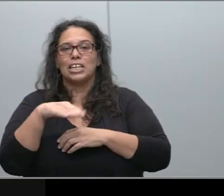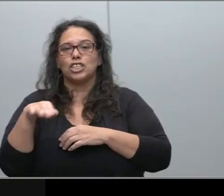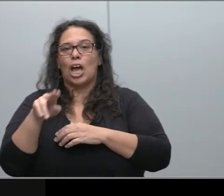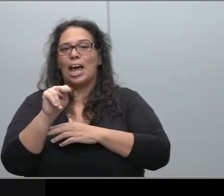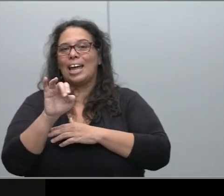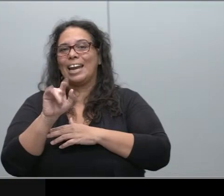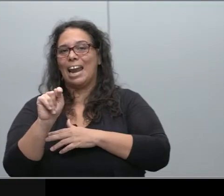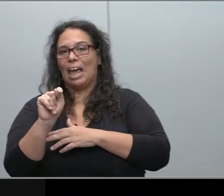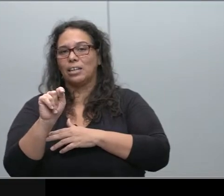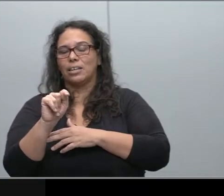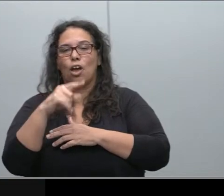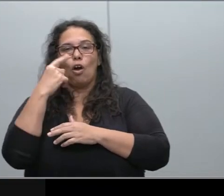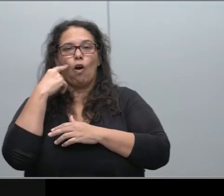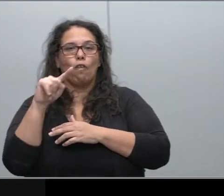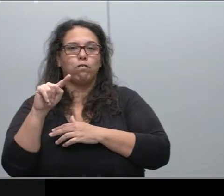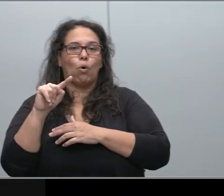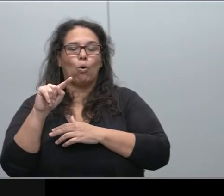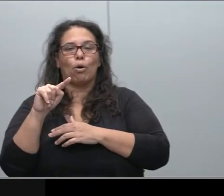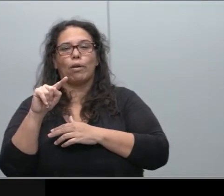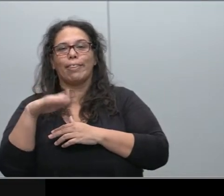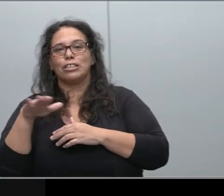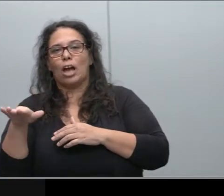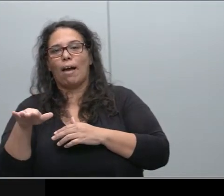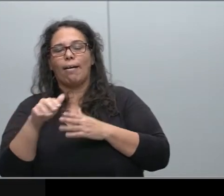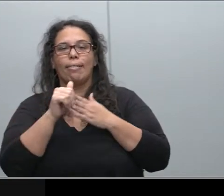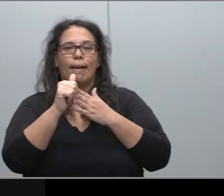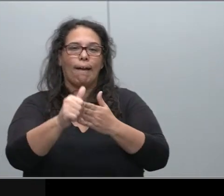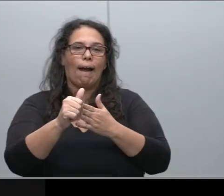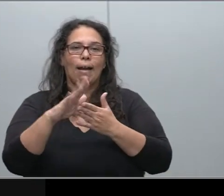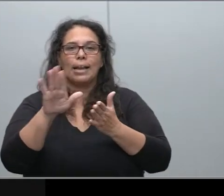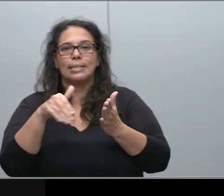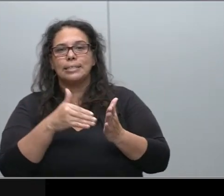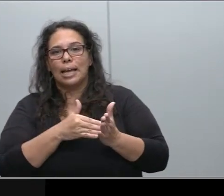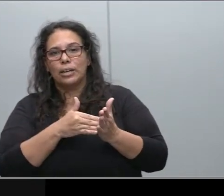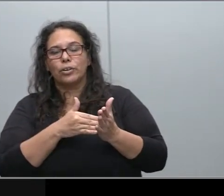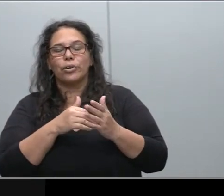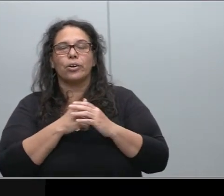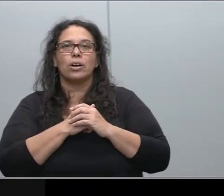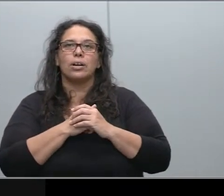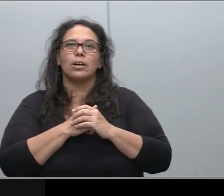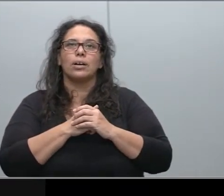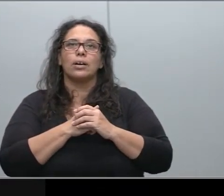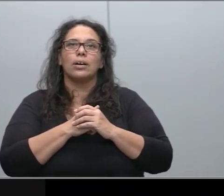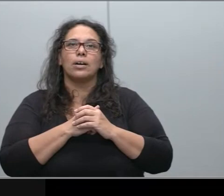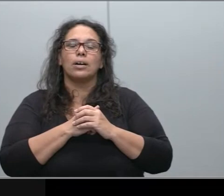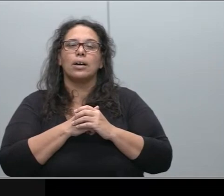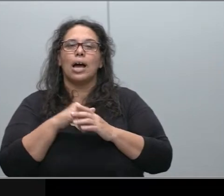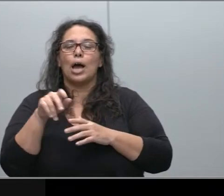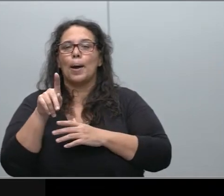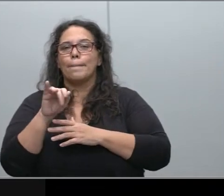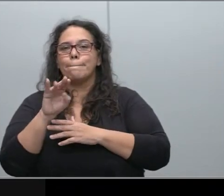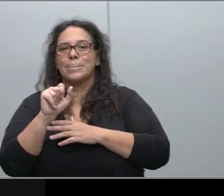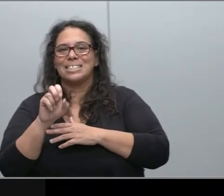have additional Chromebooks, and that might take care of a lot of the tech that is happening,